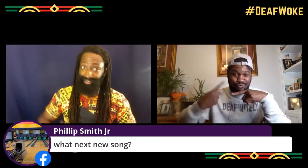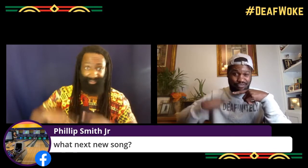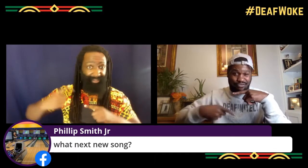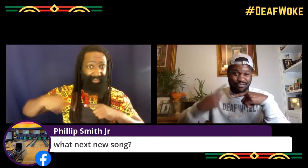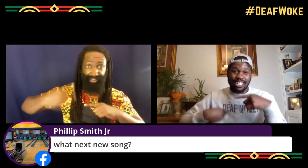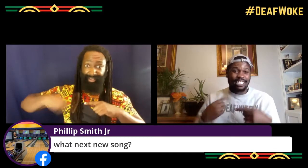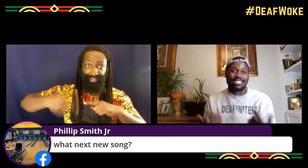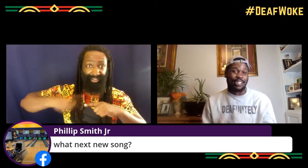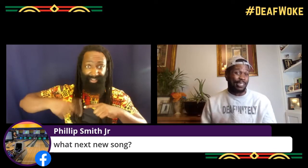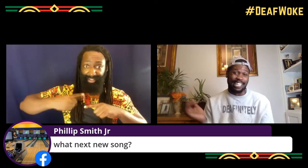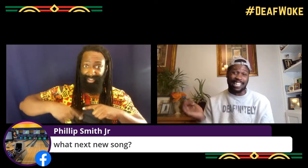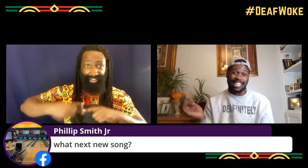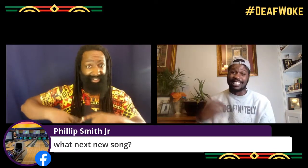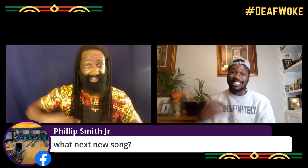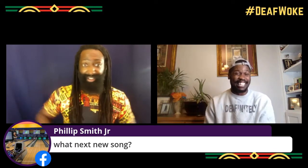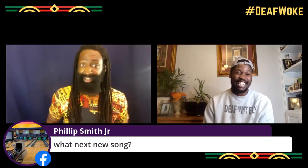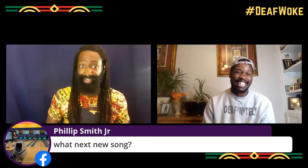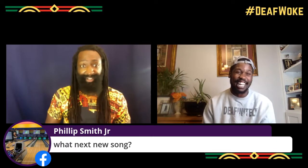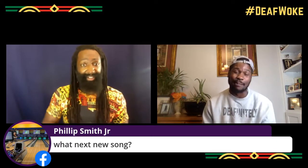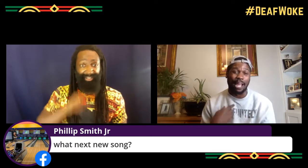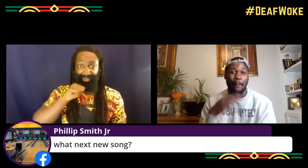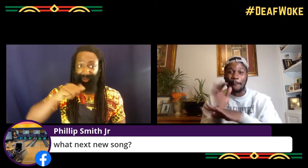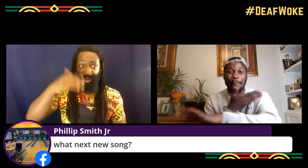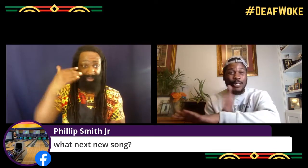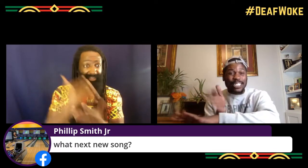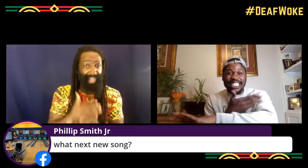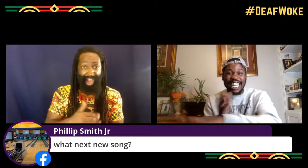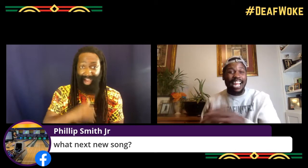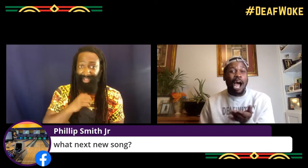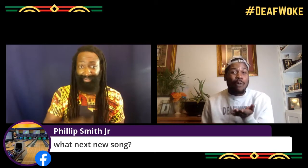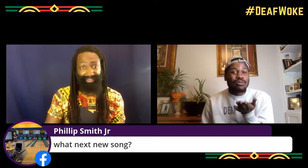What? Yeah.